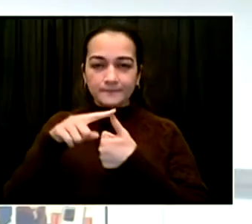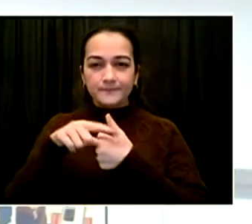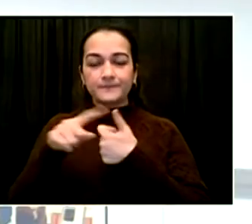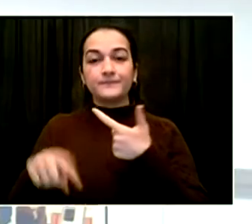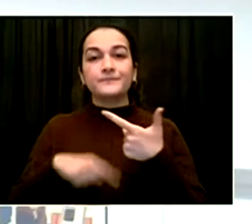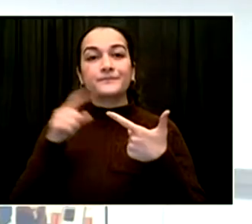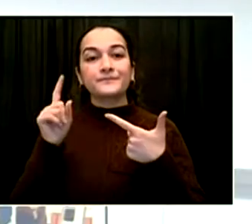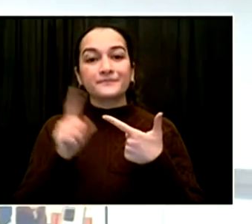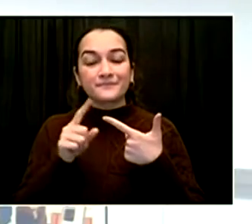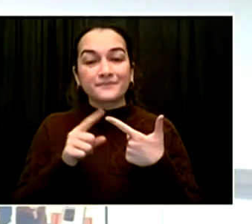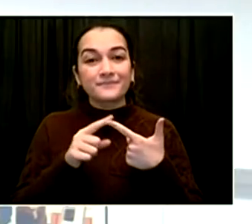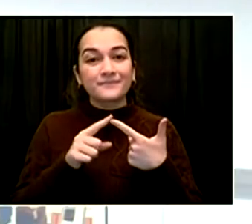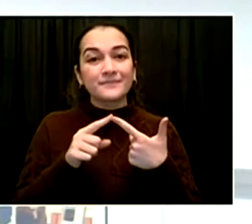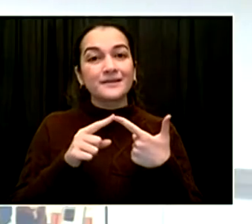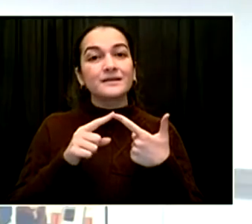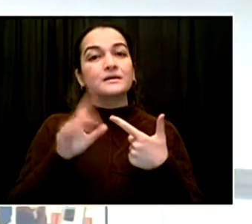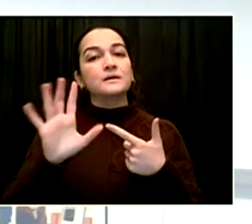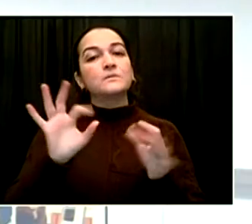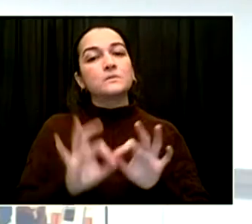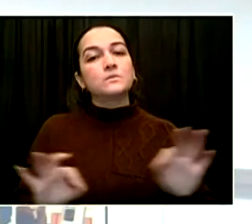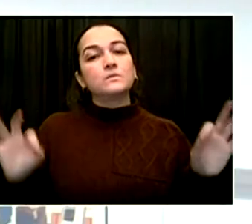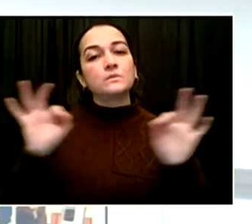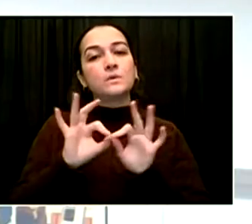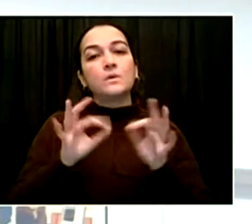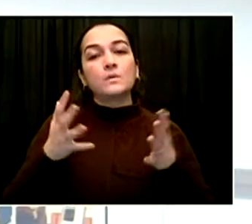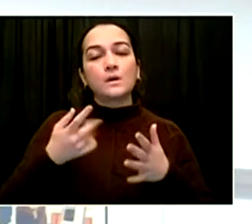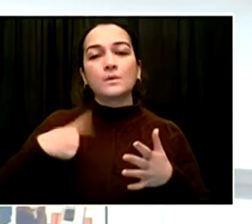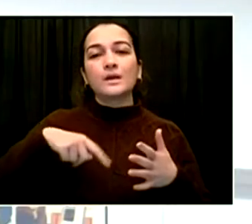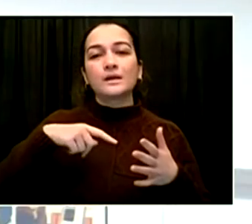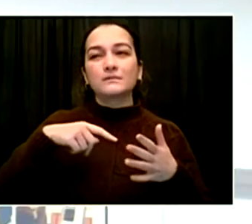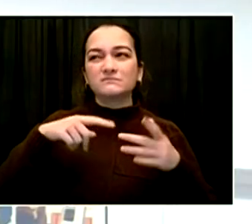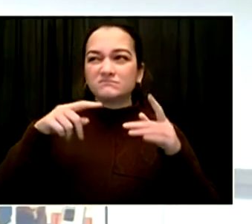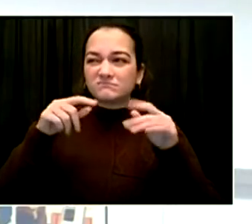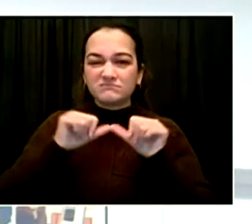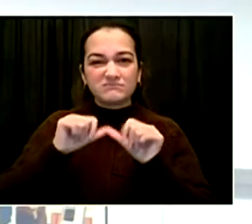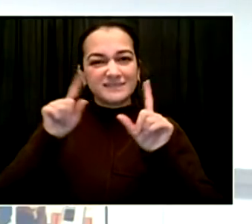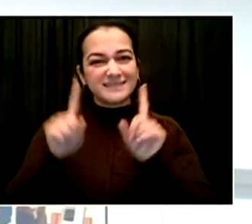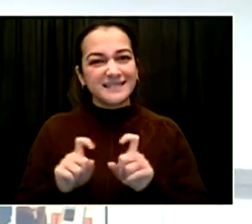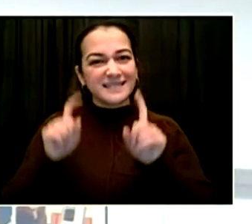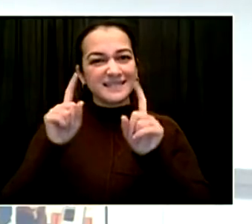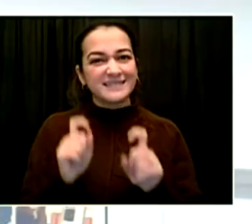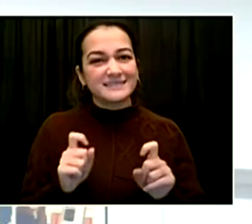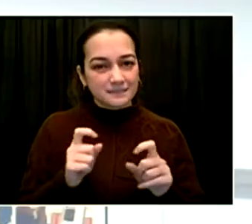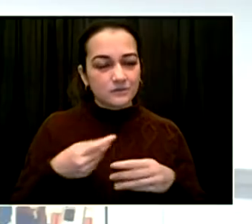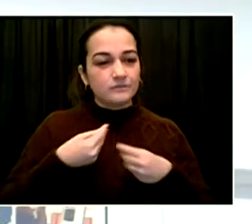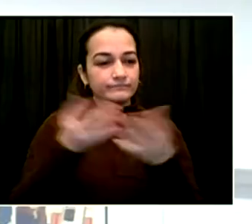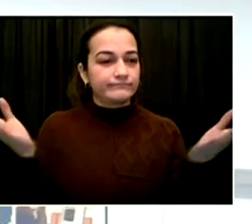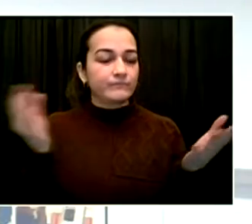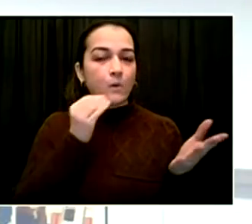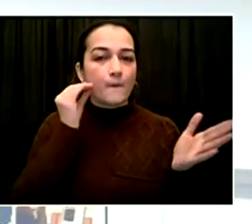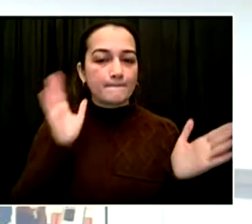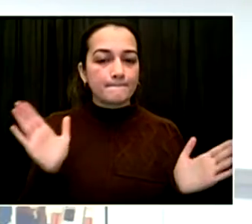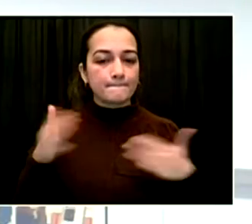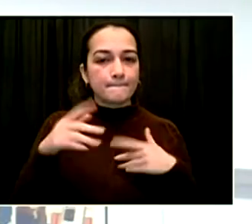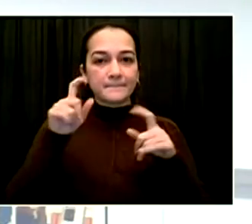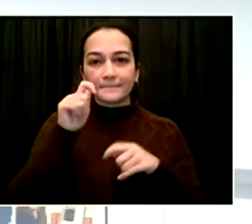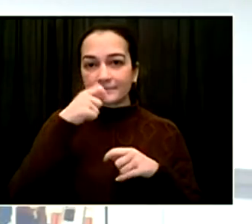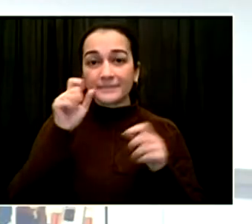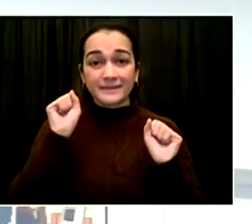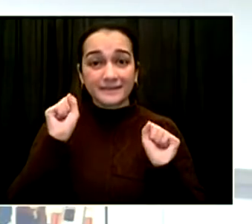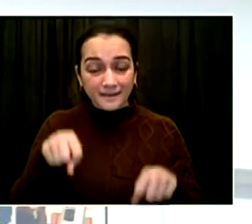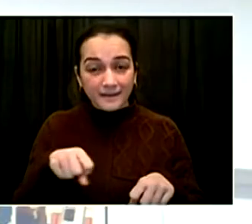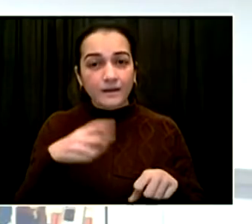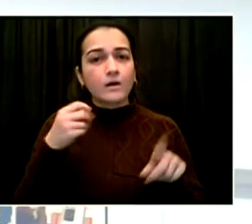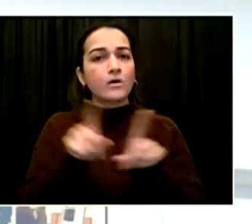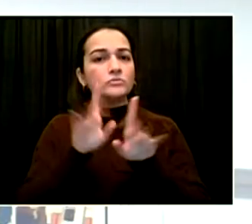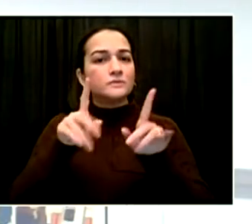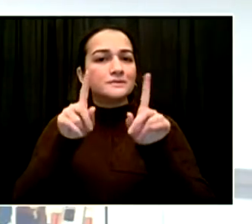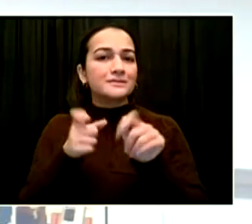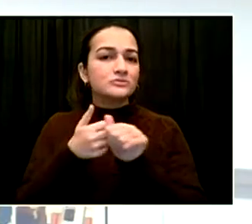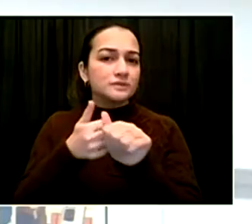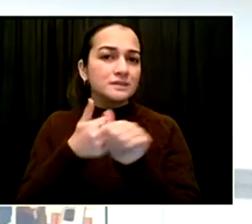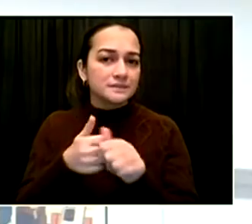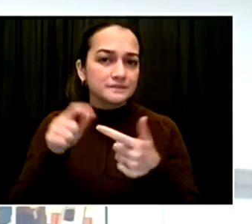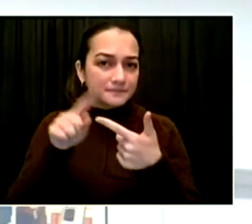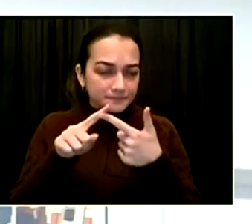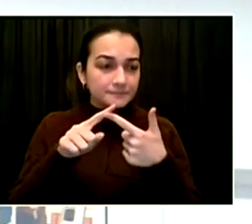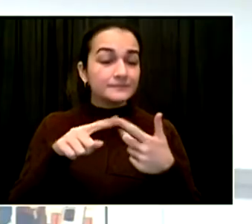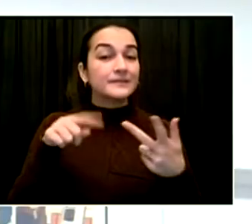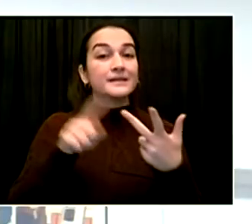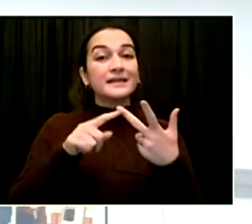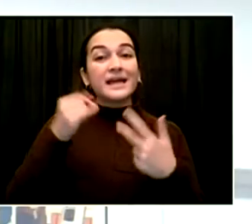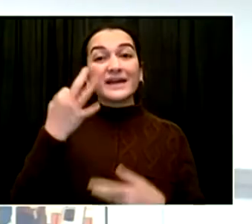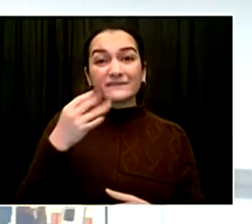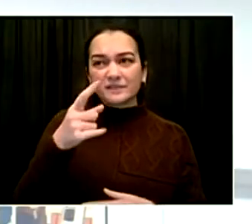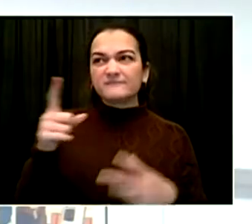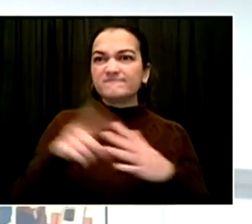INDOOR SETTINGS.